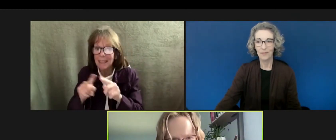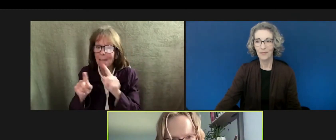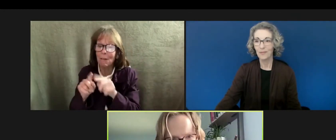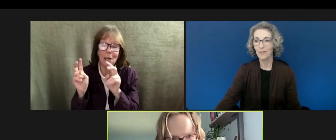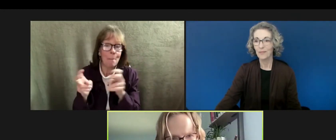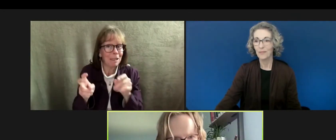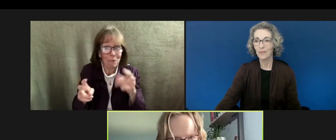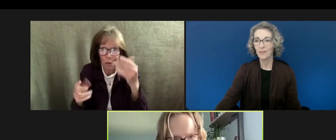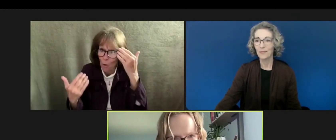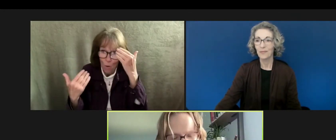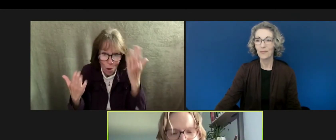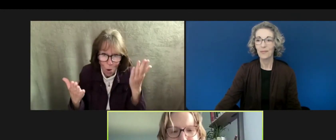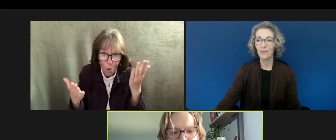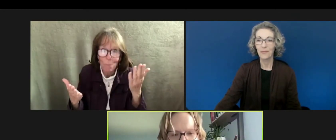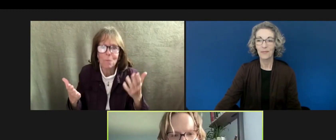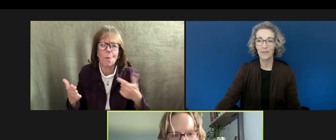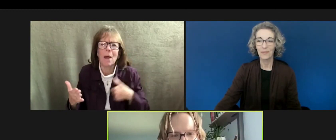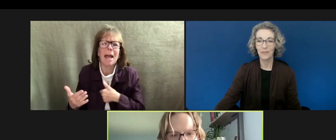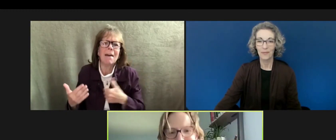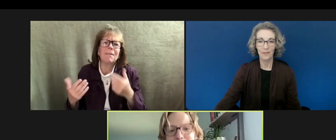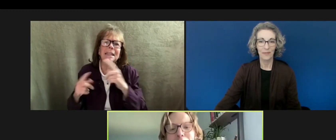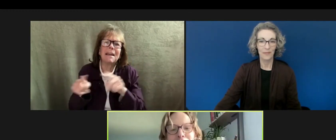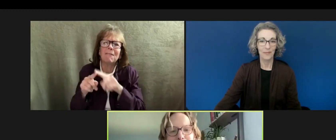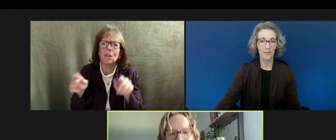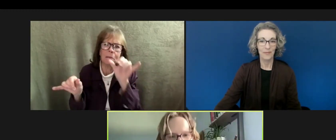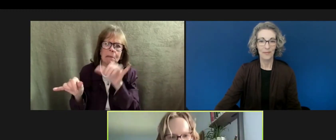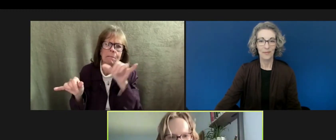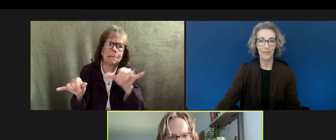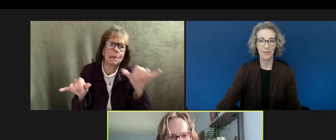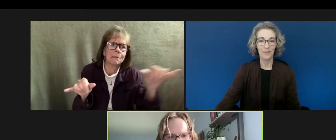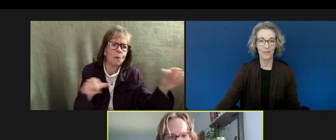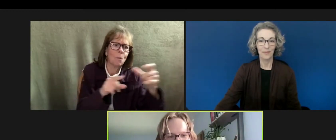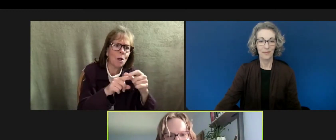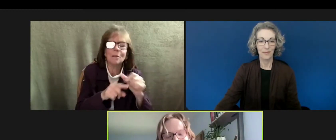theater, forum theater, don't worry, we're gonna walk through it together.